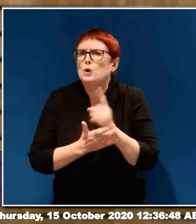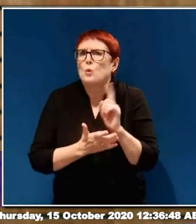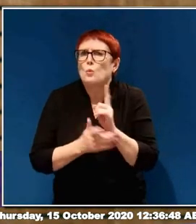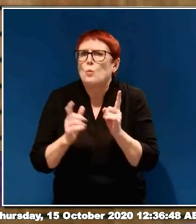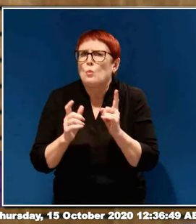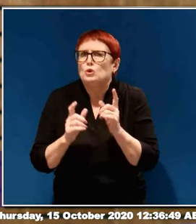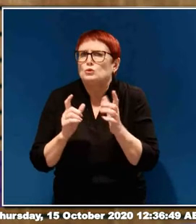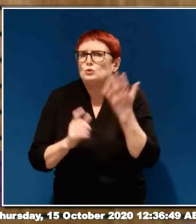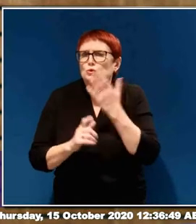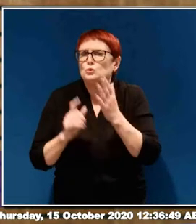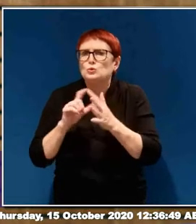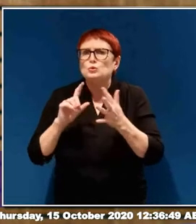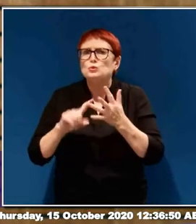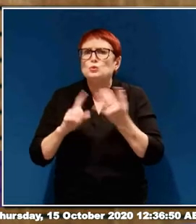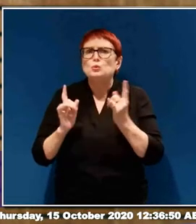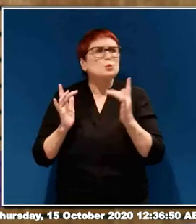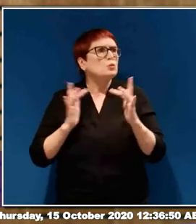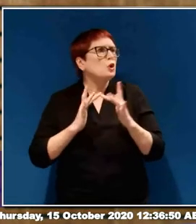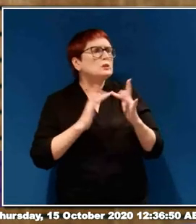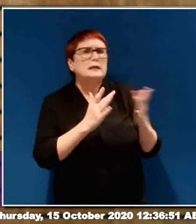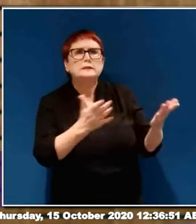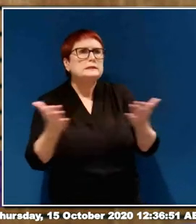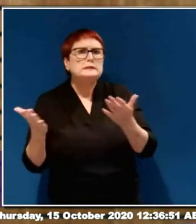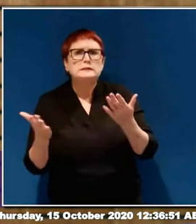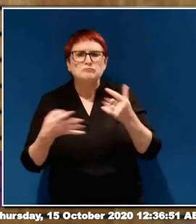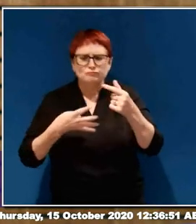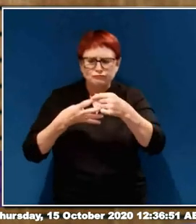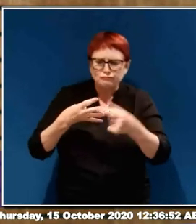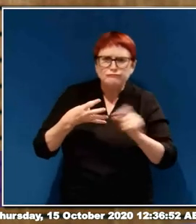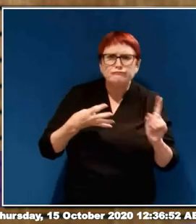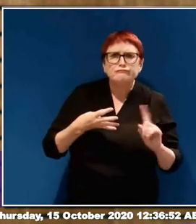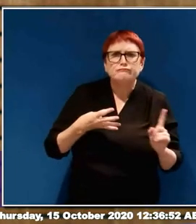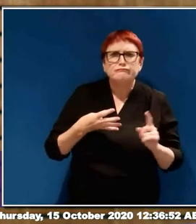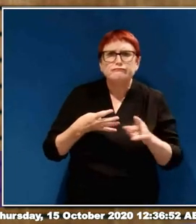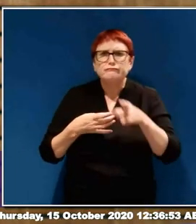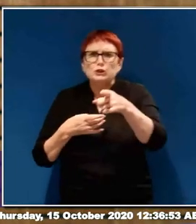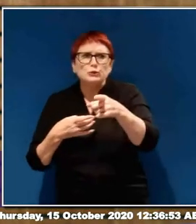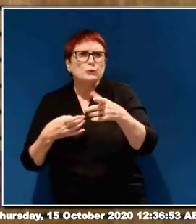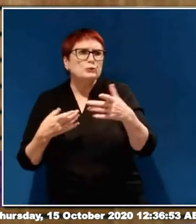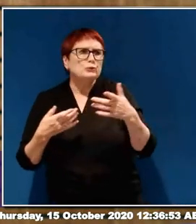What are the options available, whether it's you or your equivalent or others?